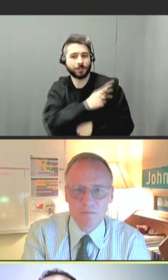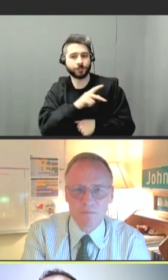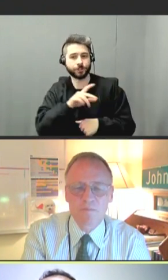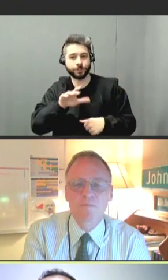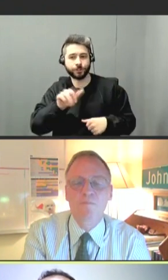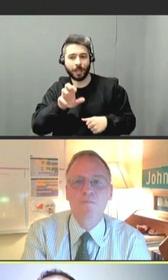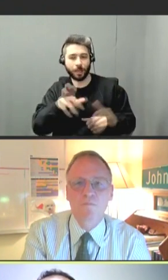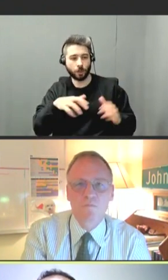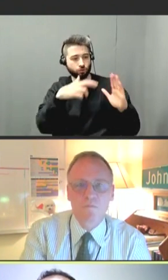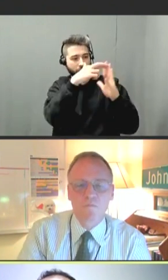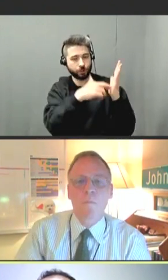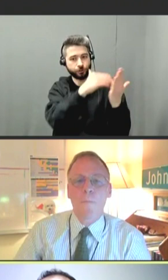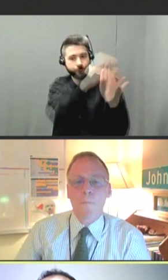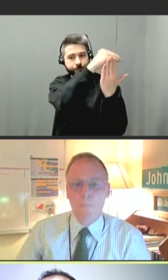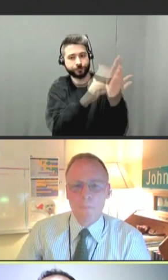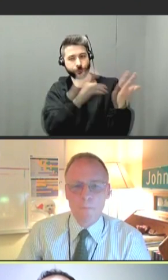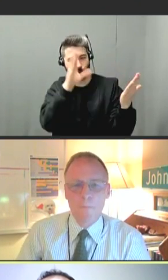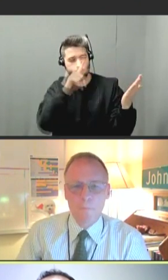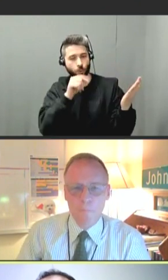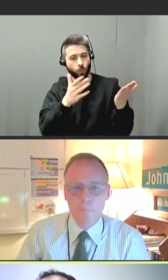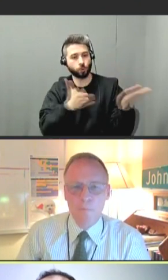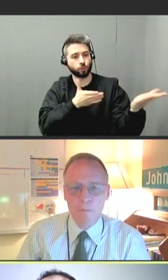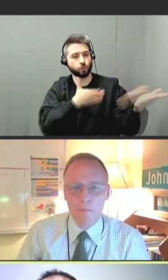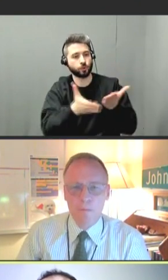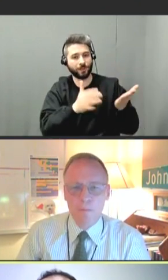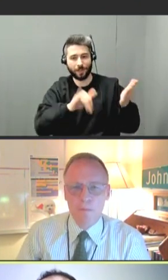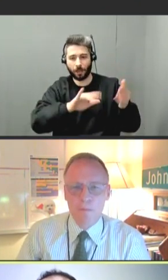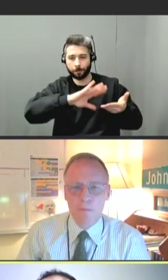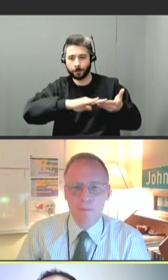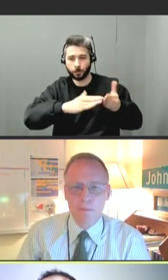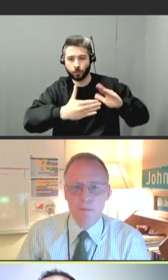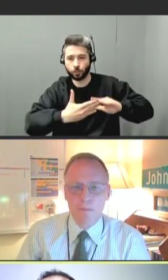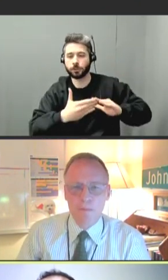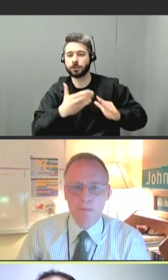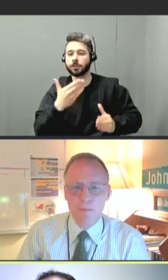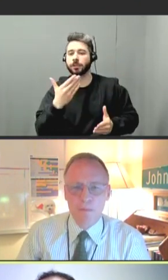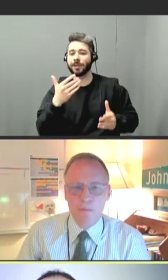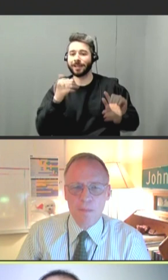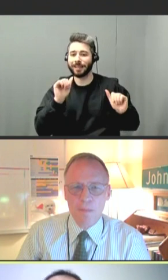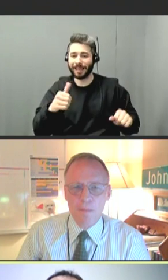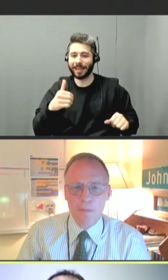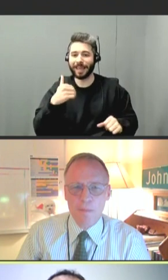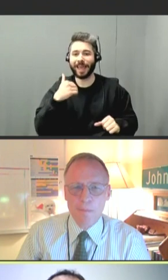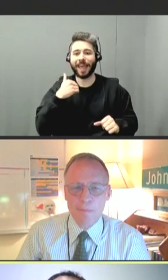to know who you're serving so that you can have, frankly, epidemiological data that we see,